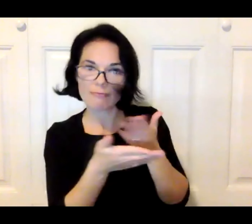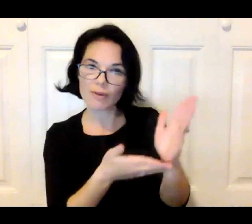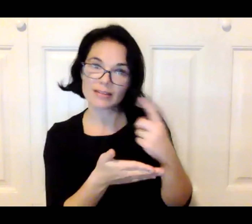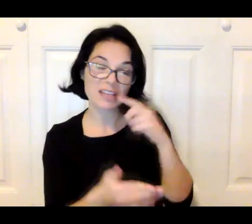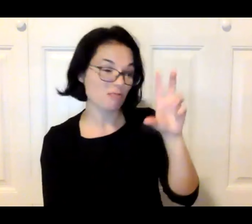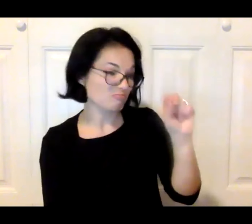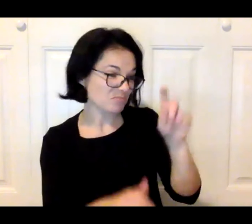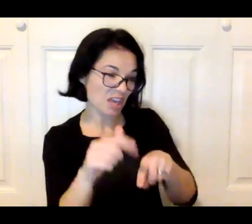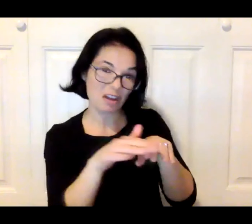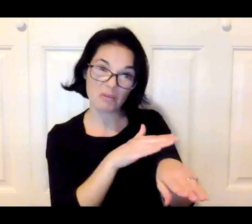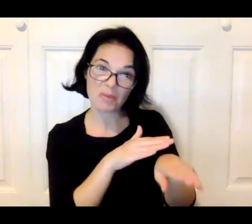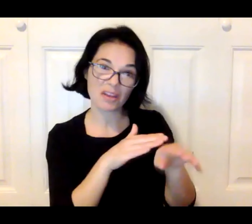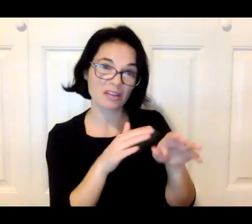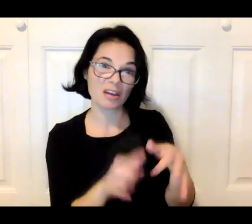healthcare provider even if you don’t have insurance; it'll be free.